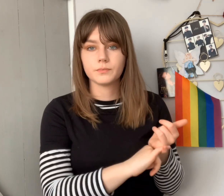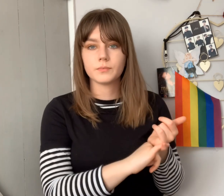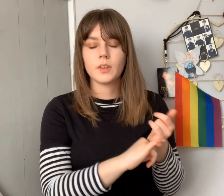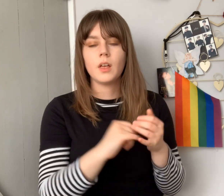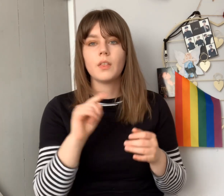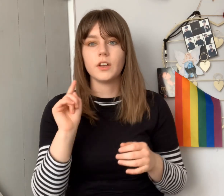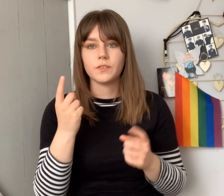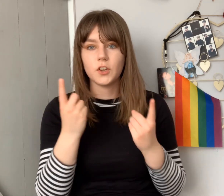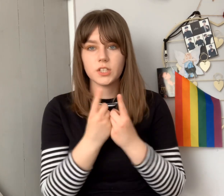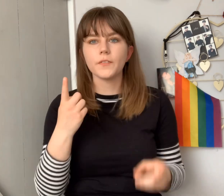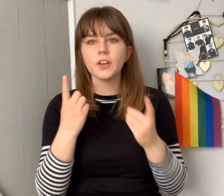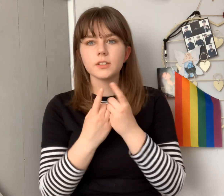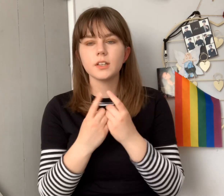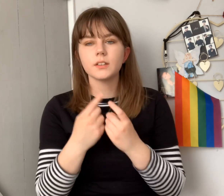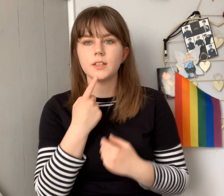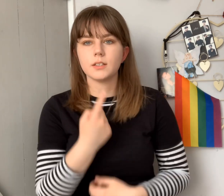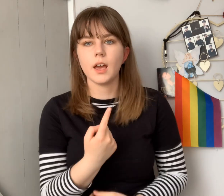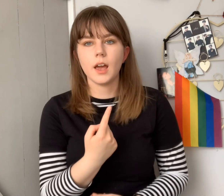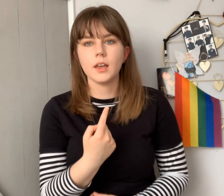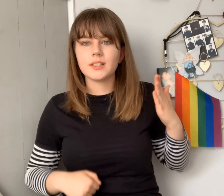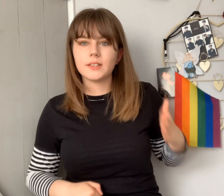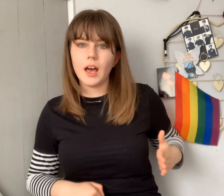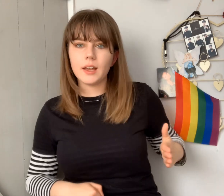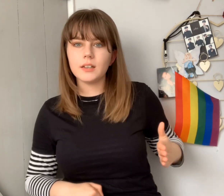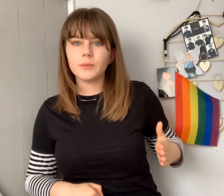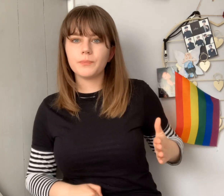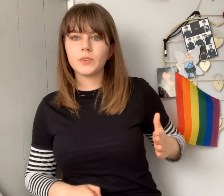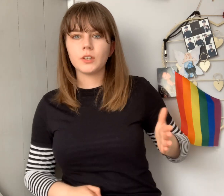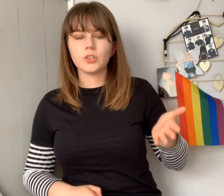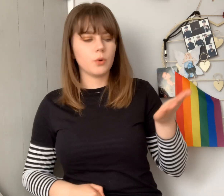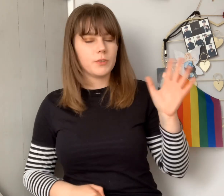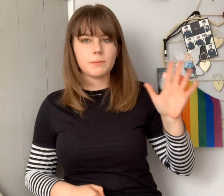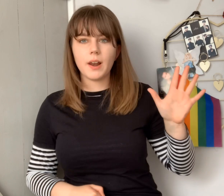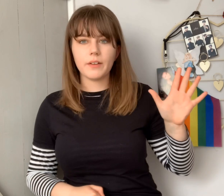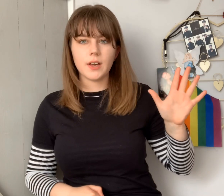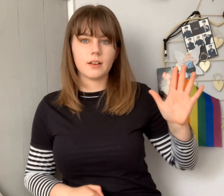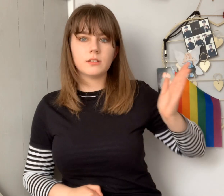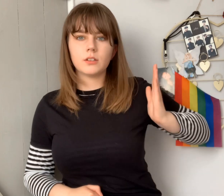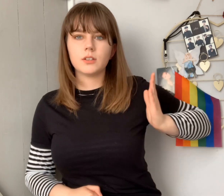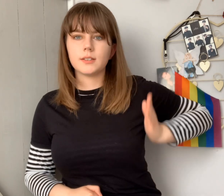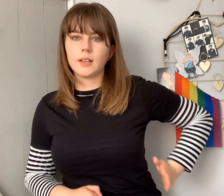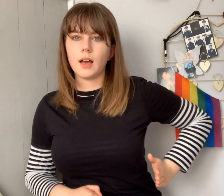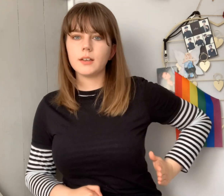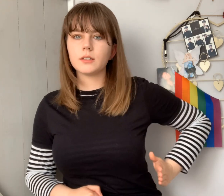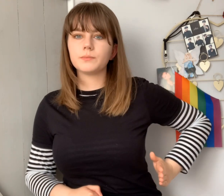That's the first thing. The first thing they say is "side" so this is my left hand "side"